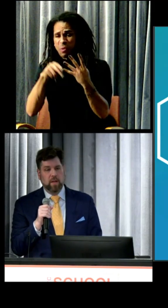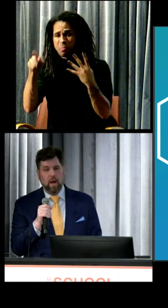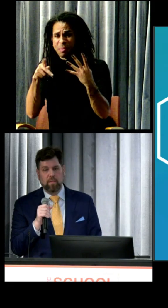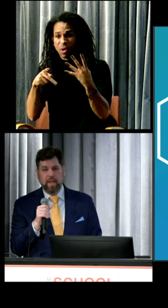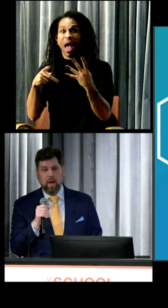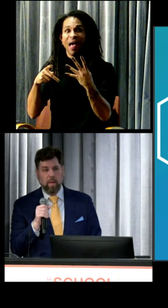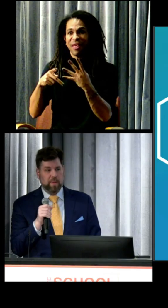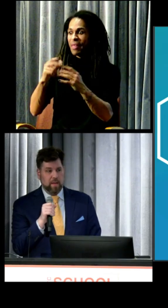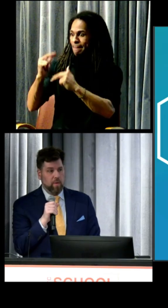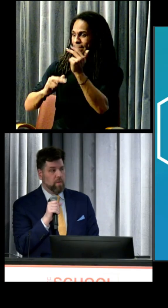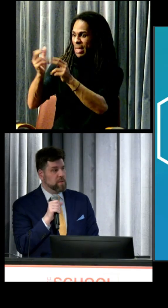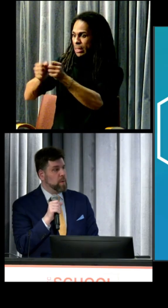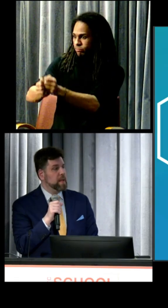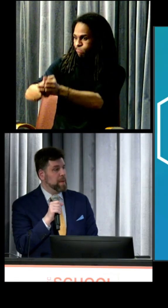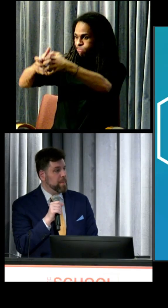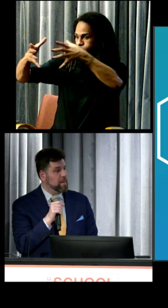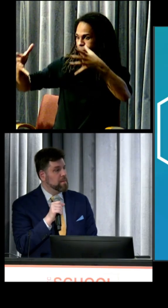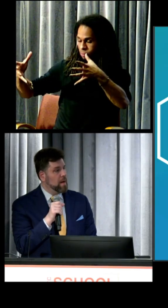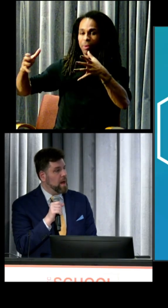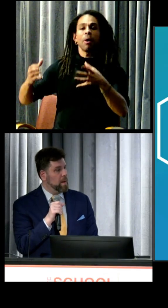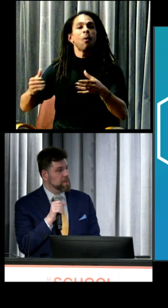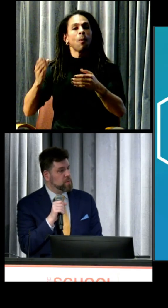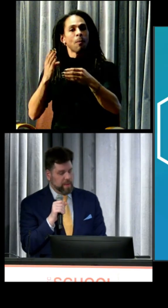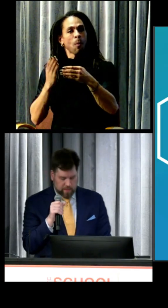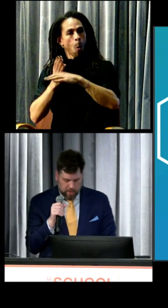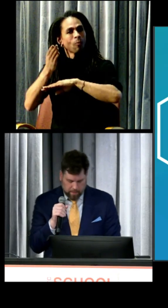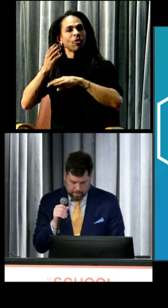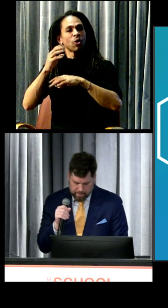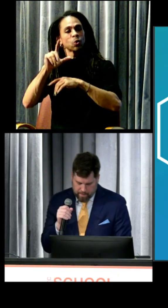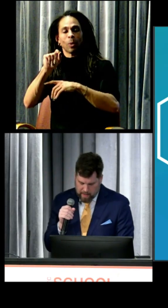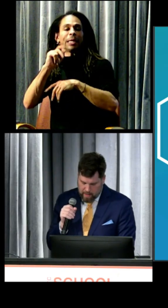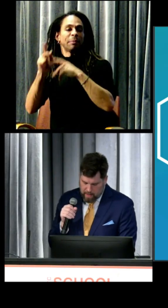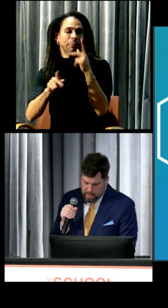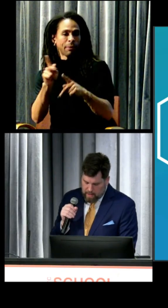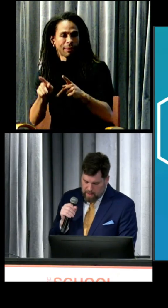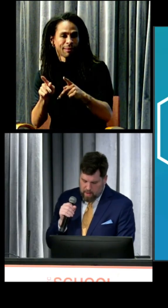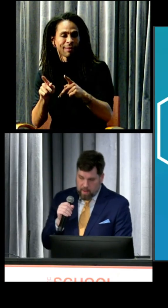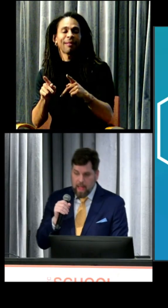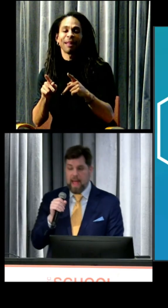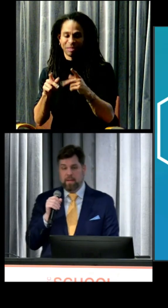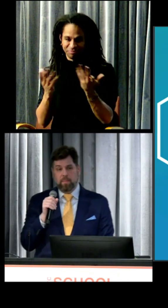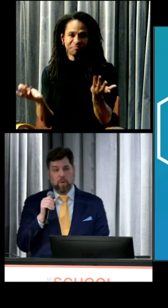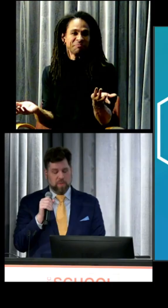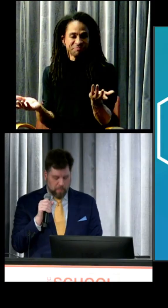know, there's a real problem going on there, and that's where you should be looking to see what we, you know, what can we do different here.